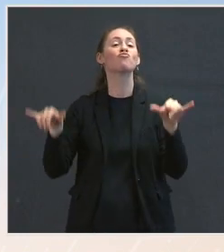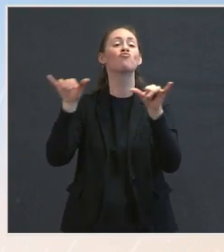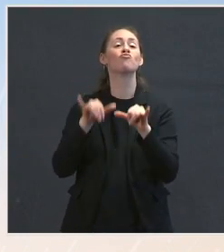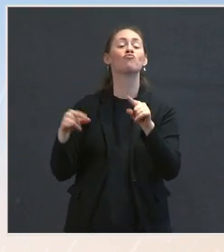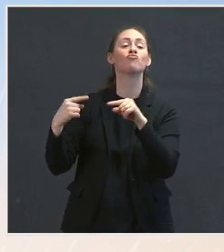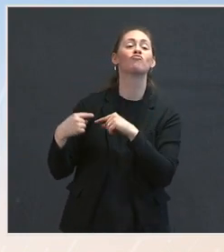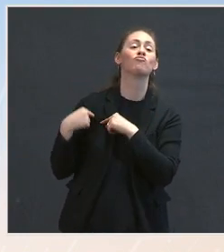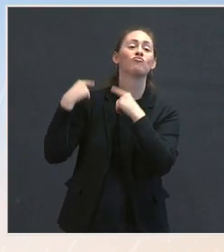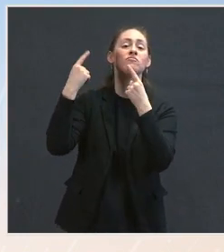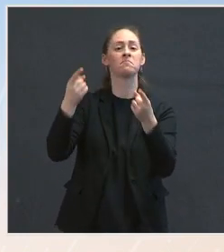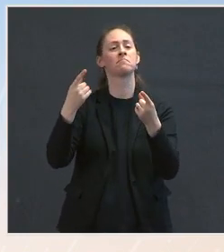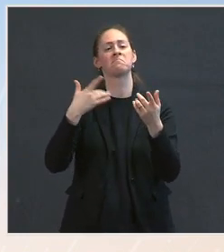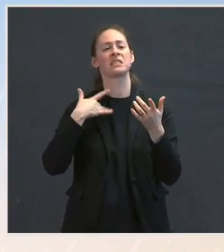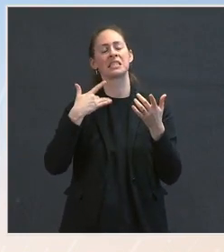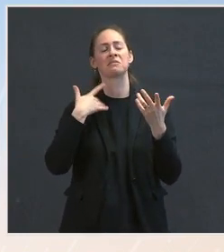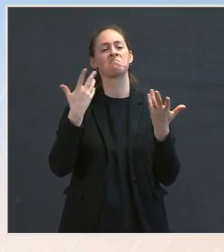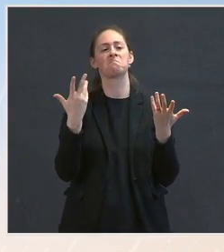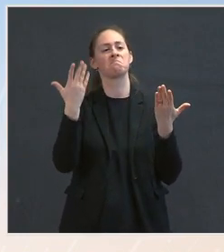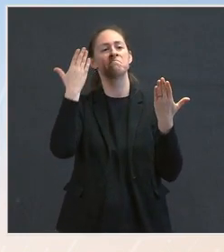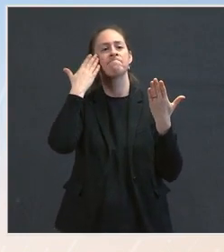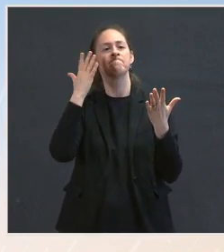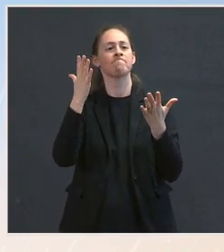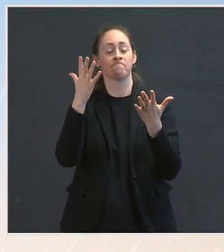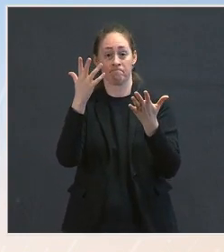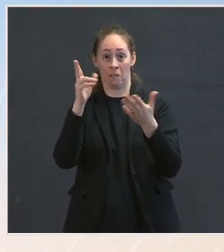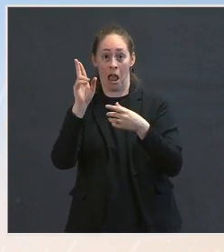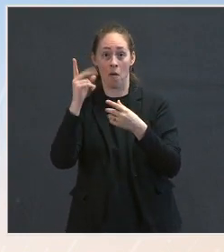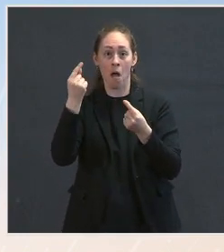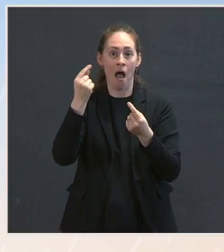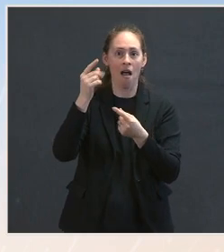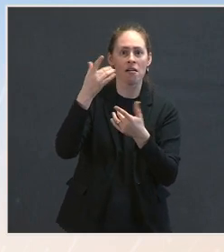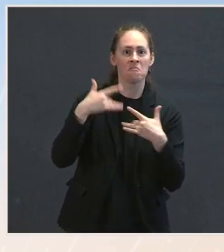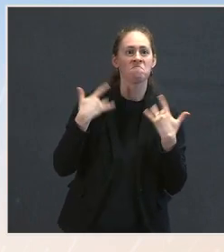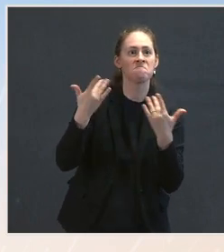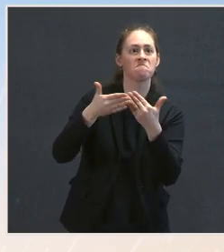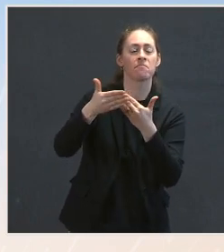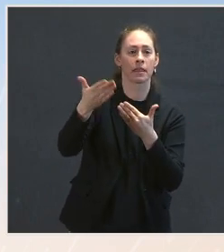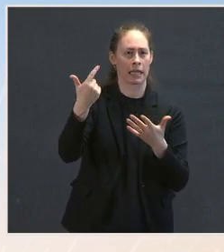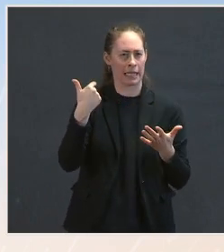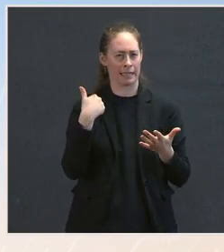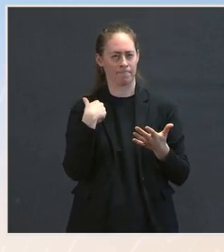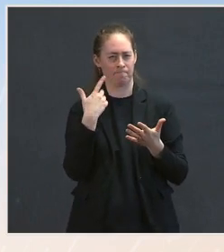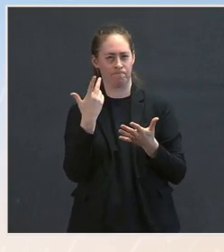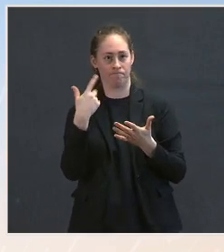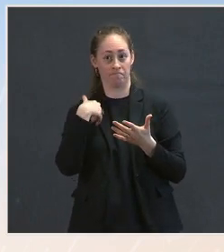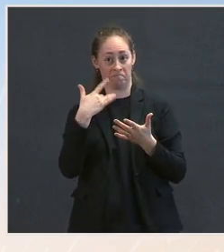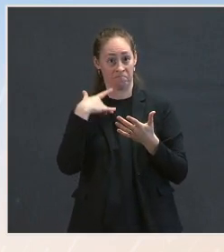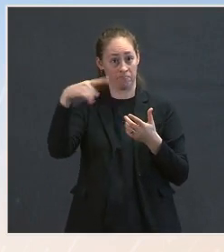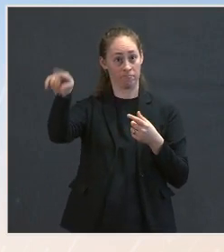on what that will look like at this point, simply because I don't think anyone could envision 500 members of Congress in there